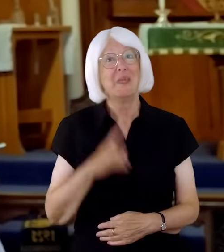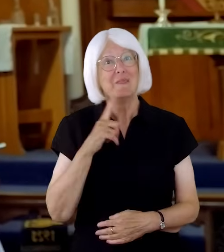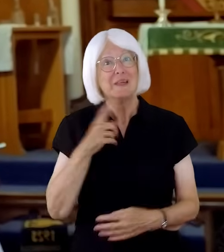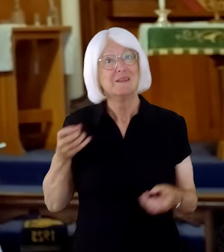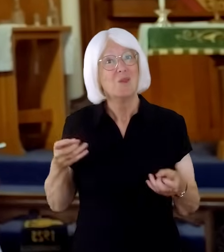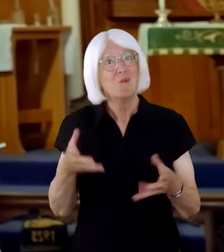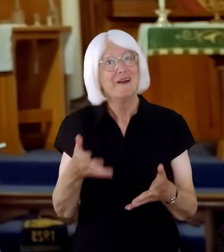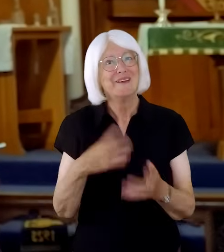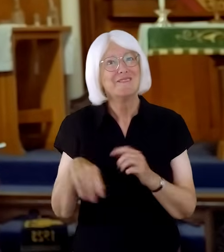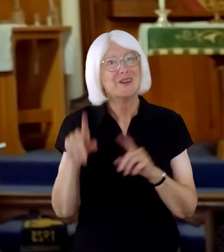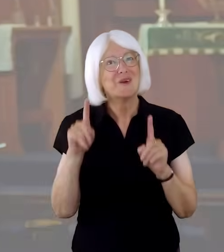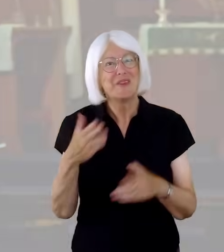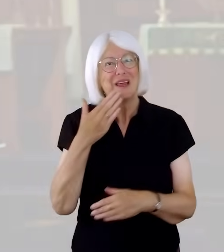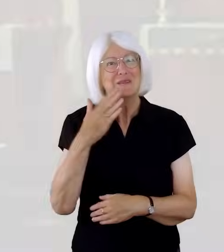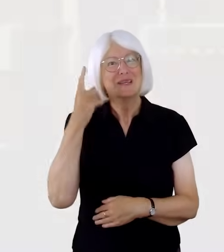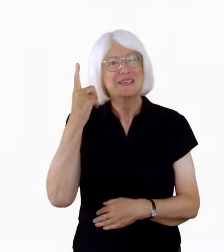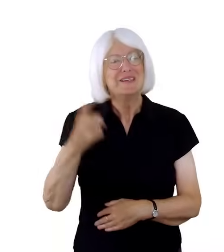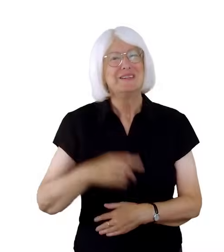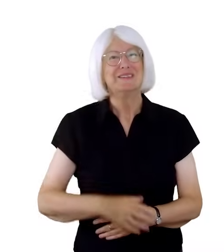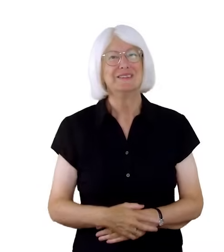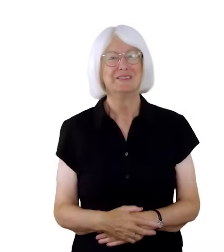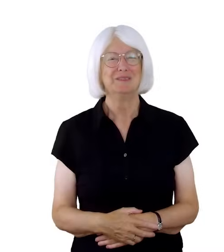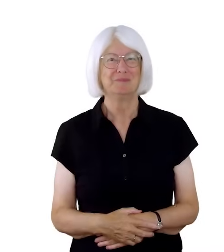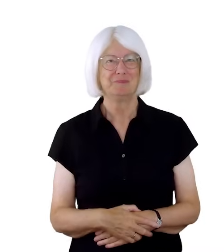This is the Word of the Lord. Thanks be to God.